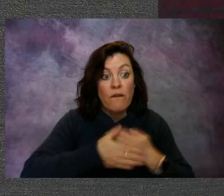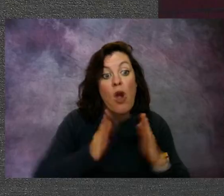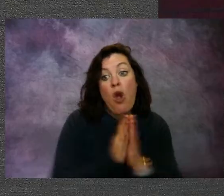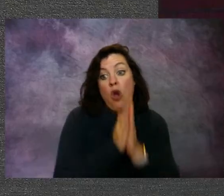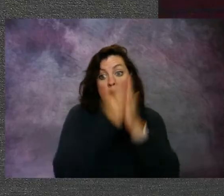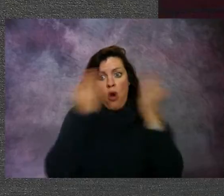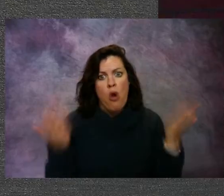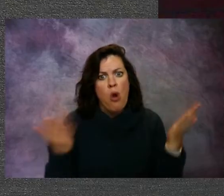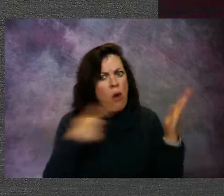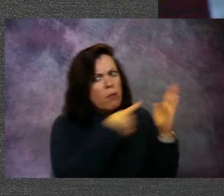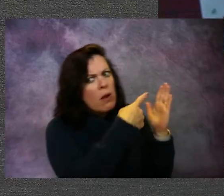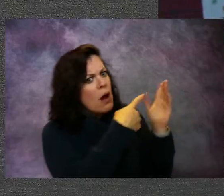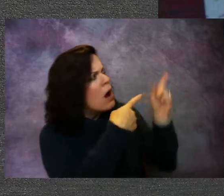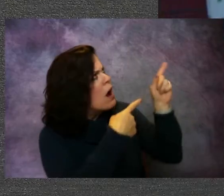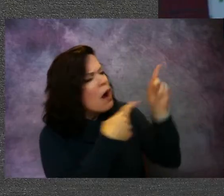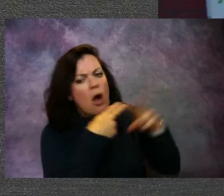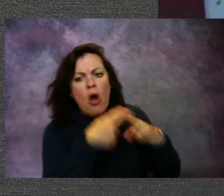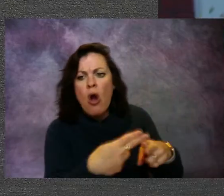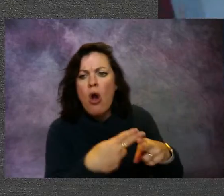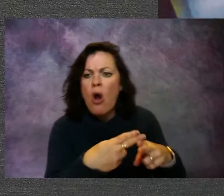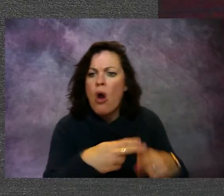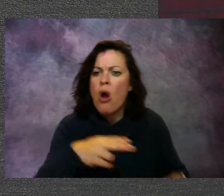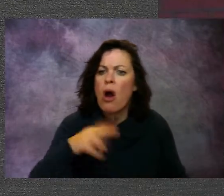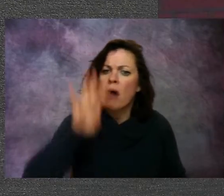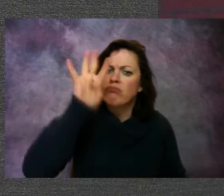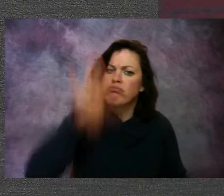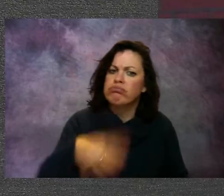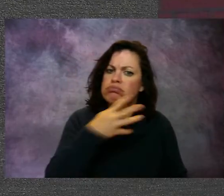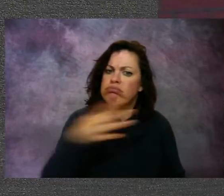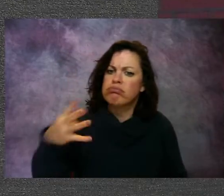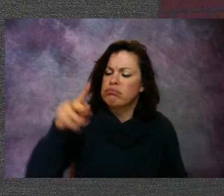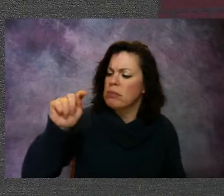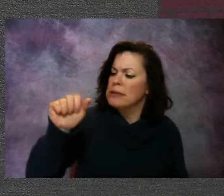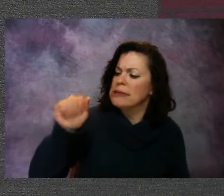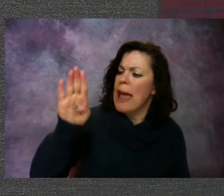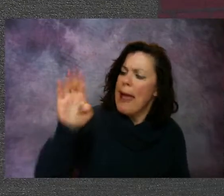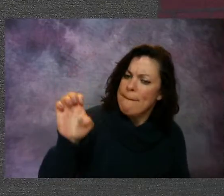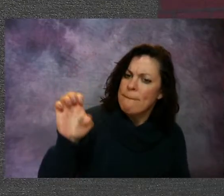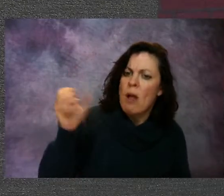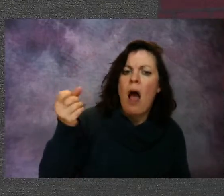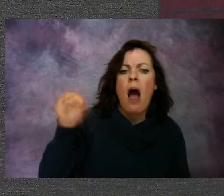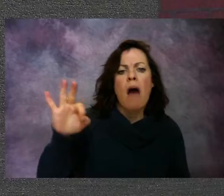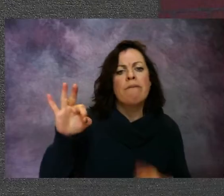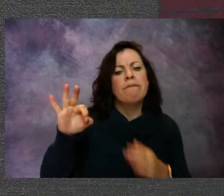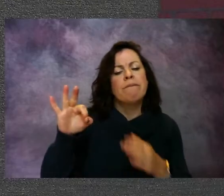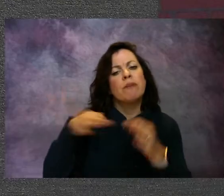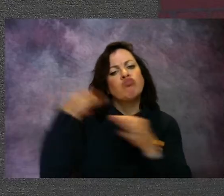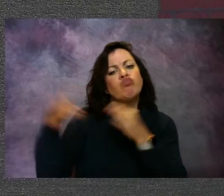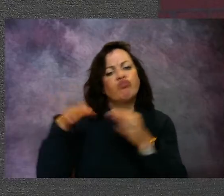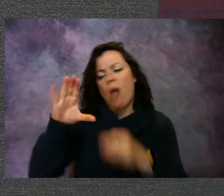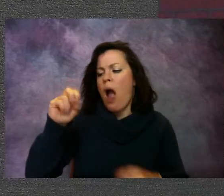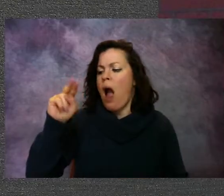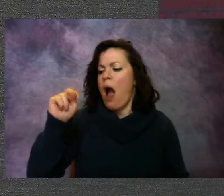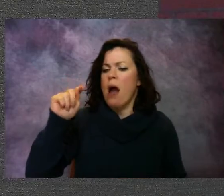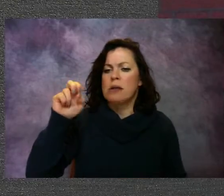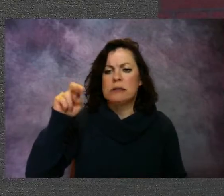called a table of content. Now, a table of content is the part of the book